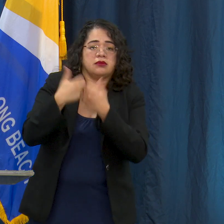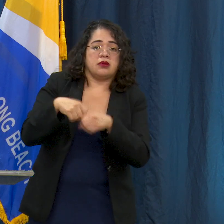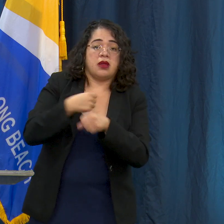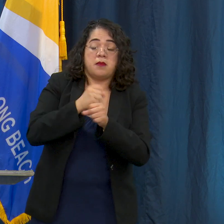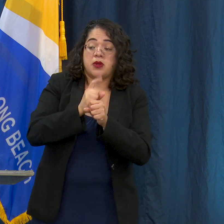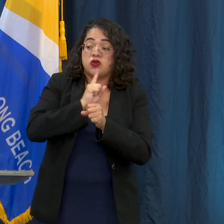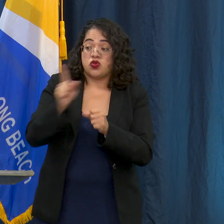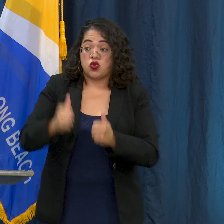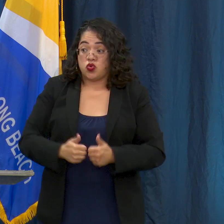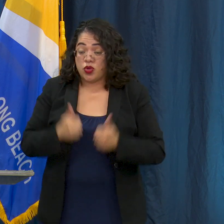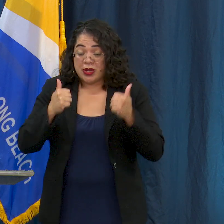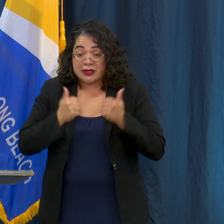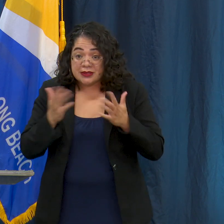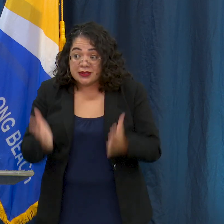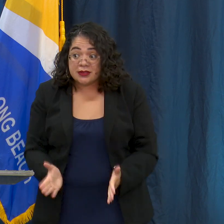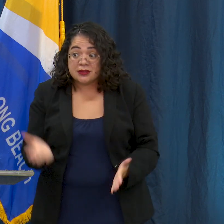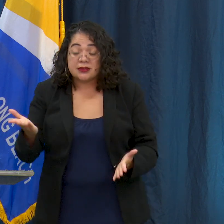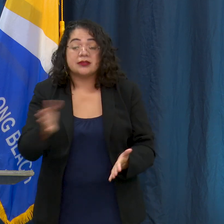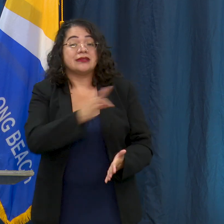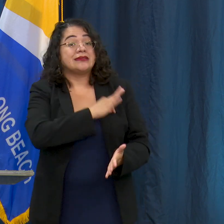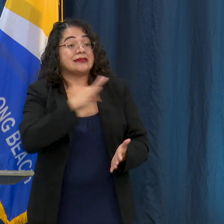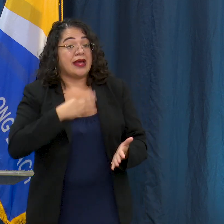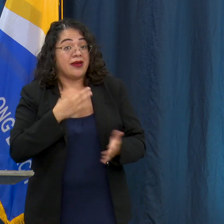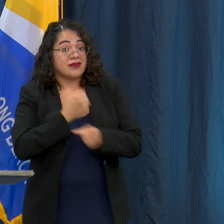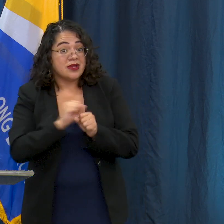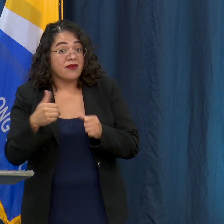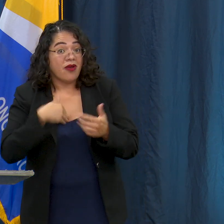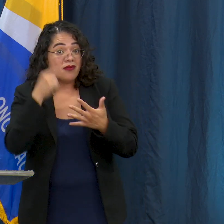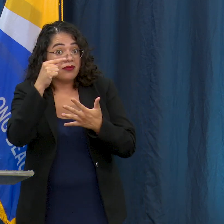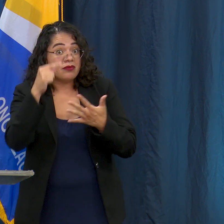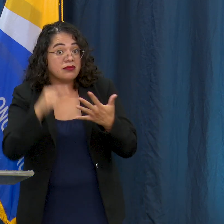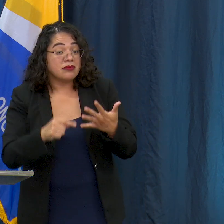safe and that they have what they need in order to continue